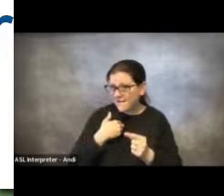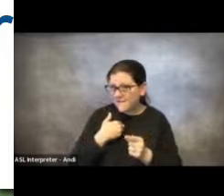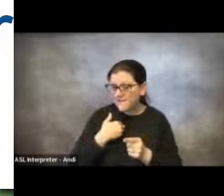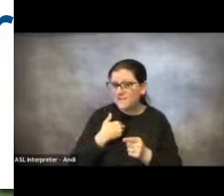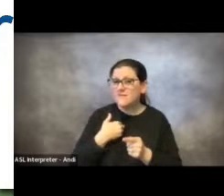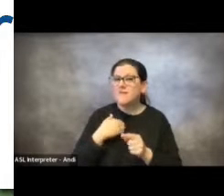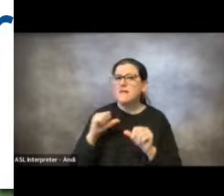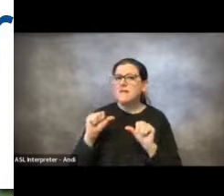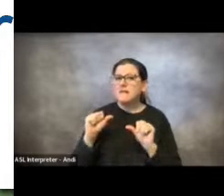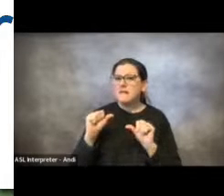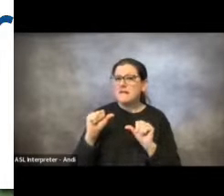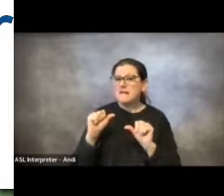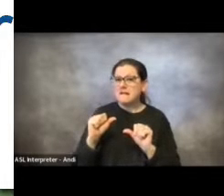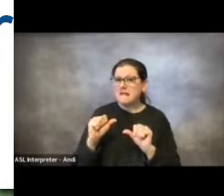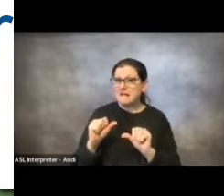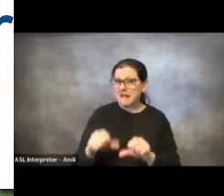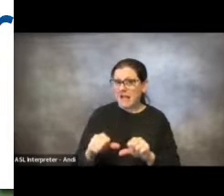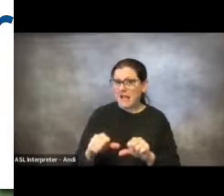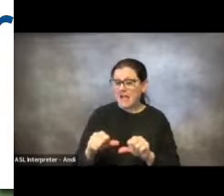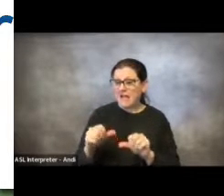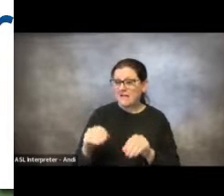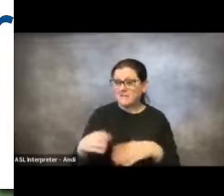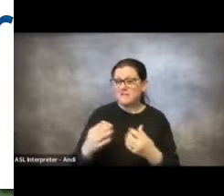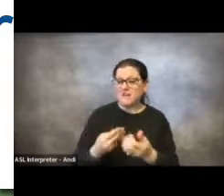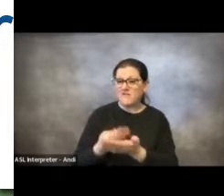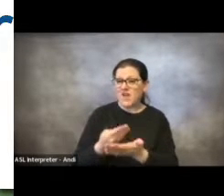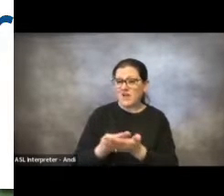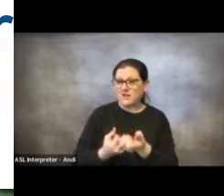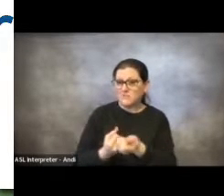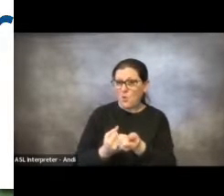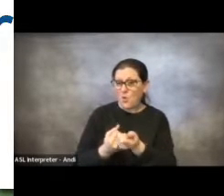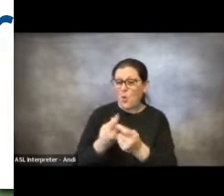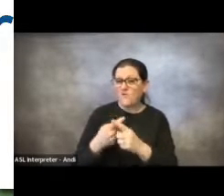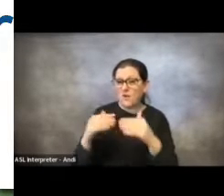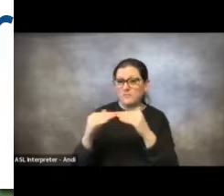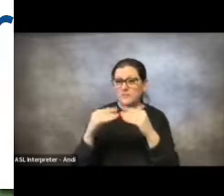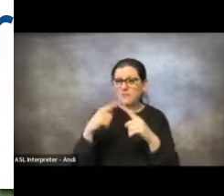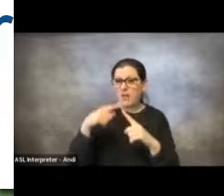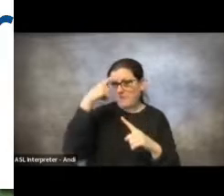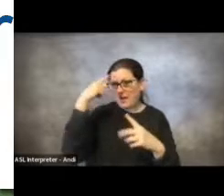be supported for funding under the justice and mental health services collaboration grant